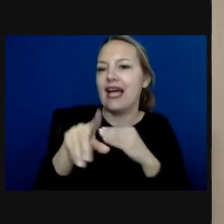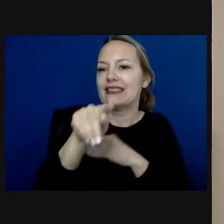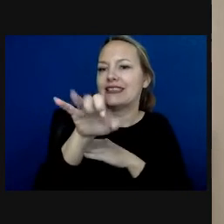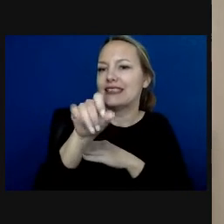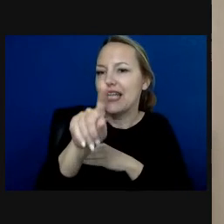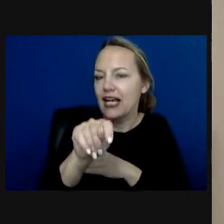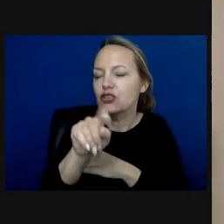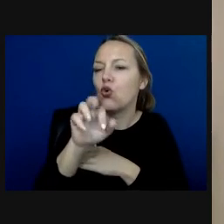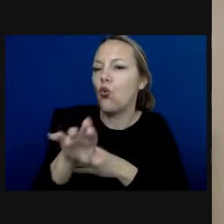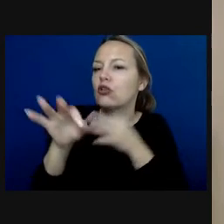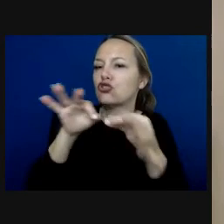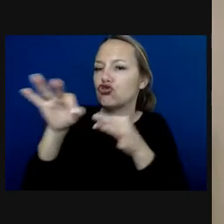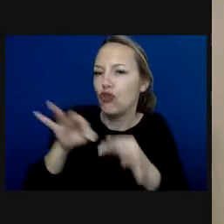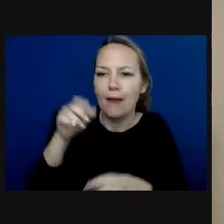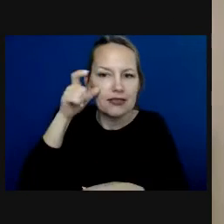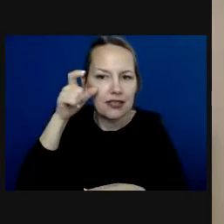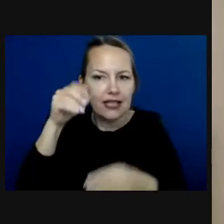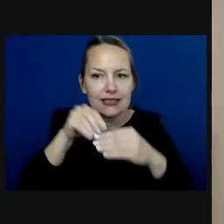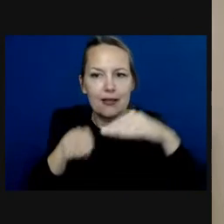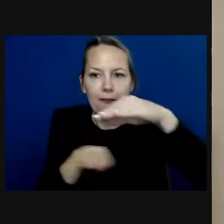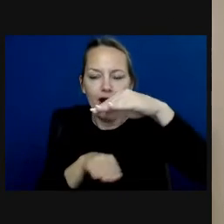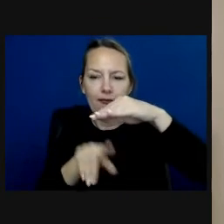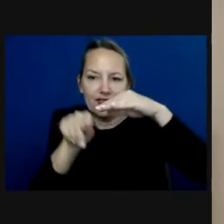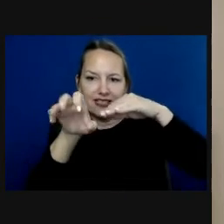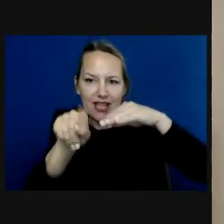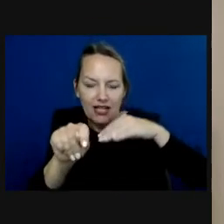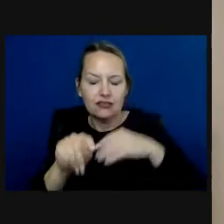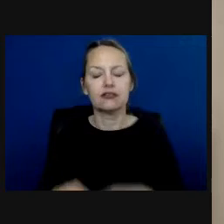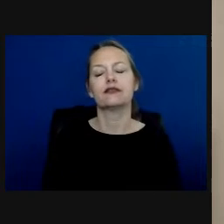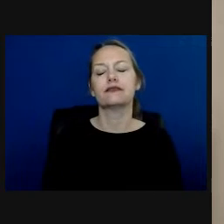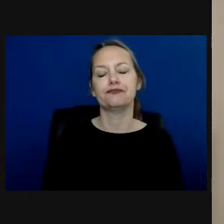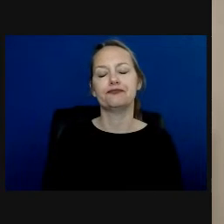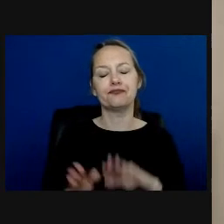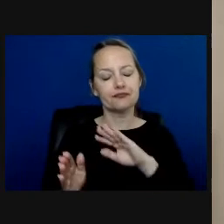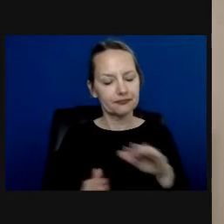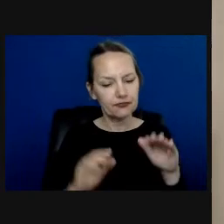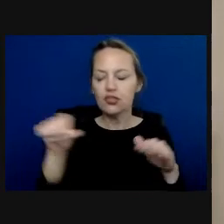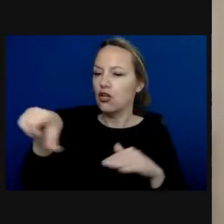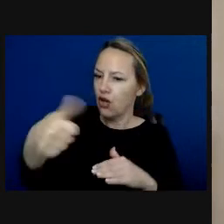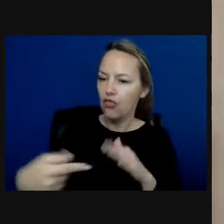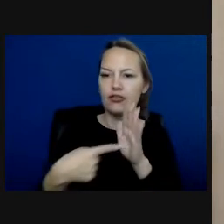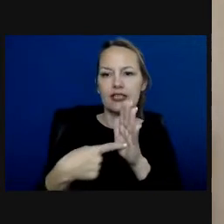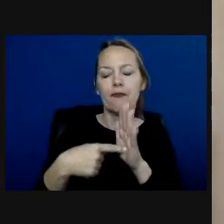in the body of the text. Another example I found is a person created a PDF and posted it